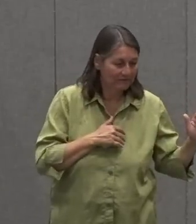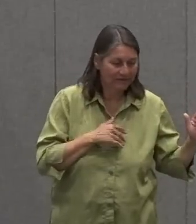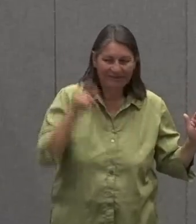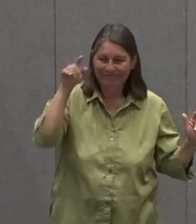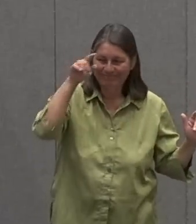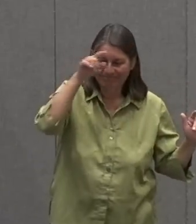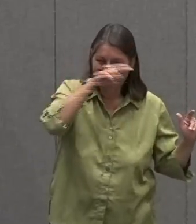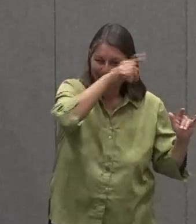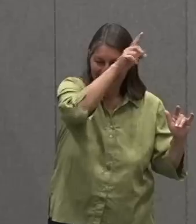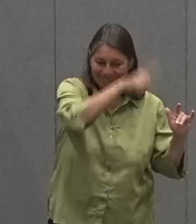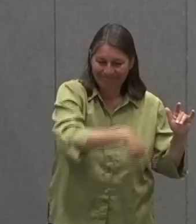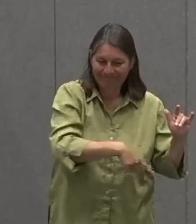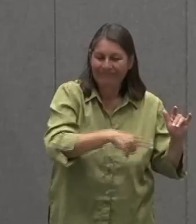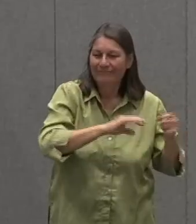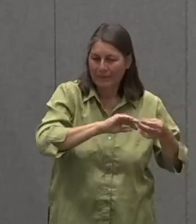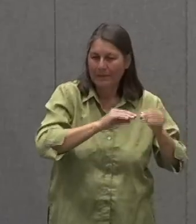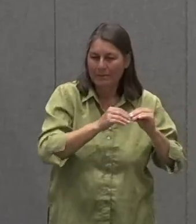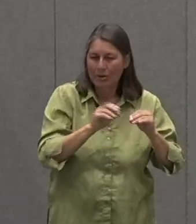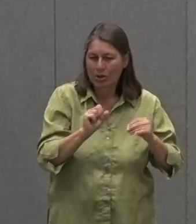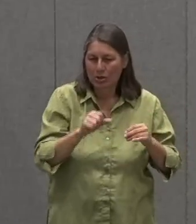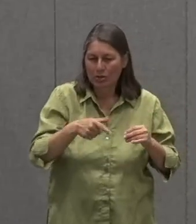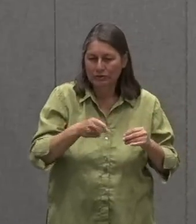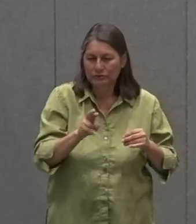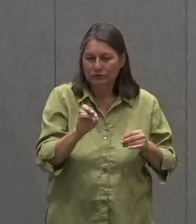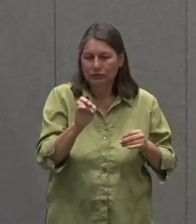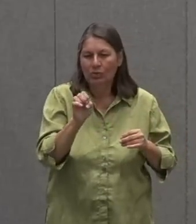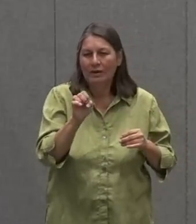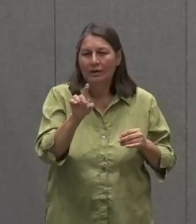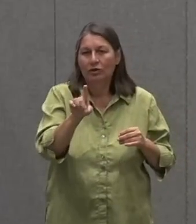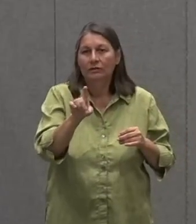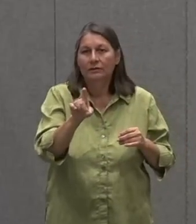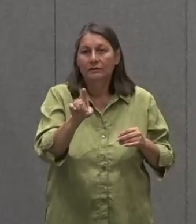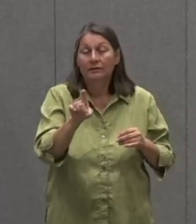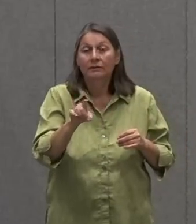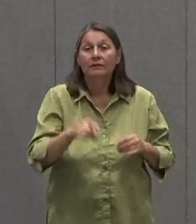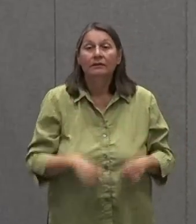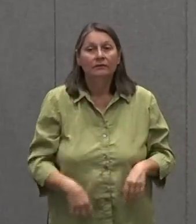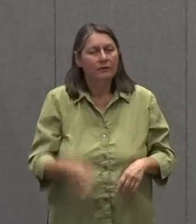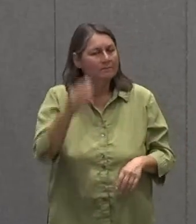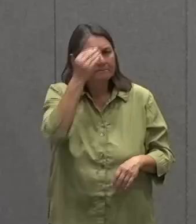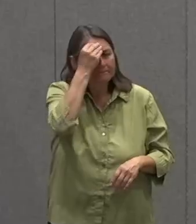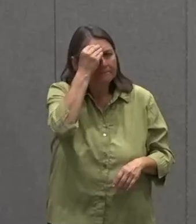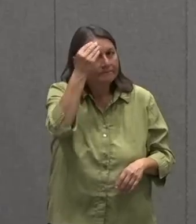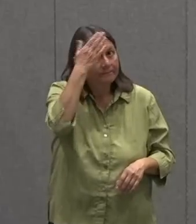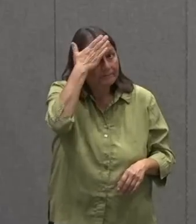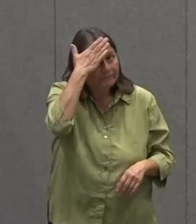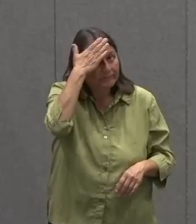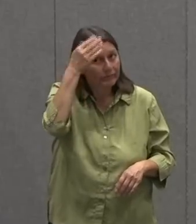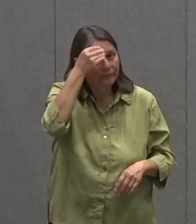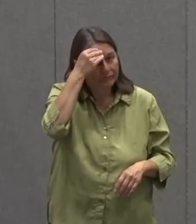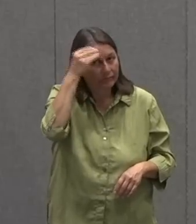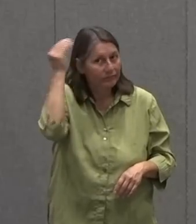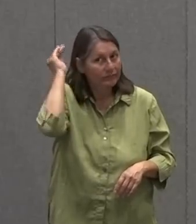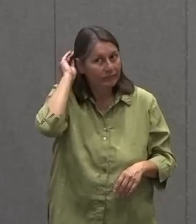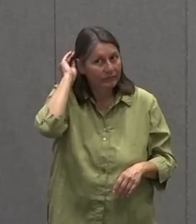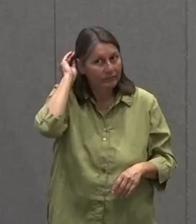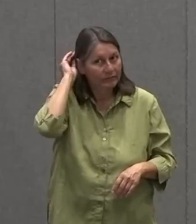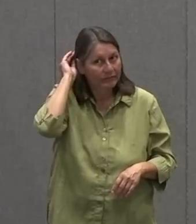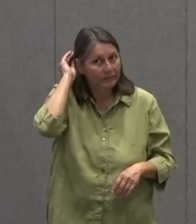so keep that in your brain as far as vocabulary that you're gonna want to know is coming up.